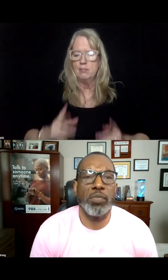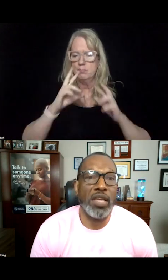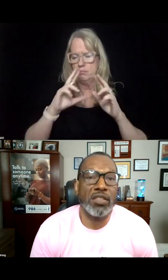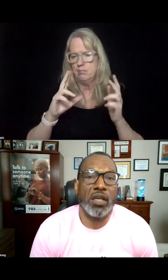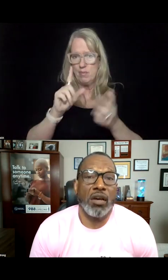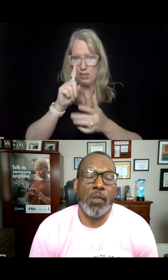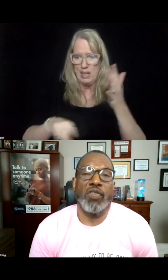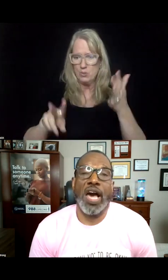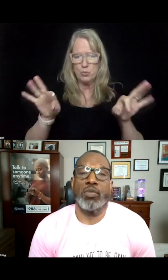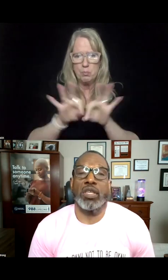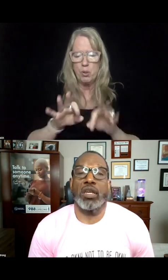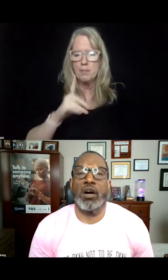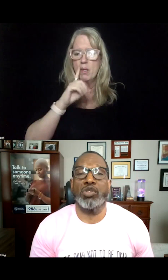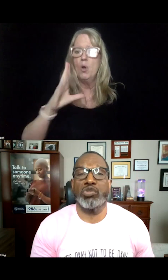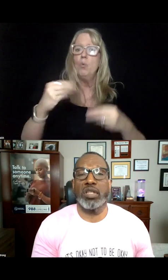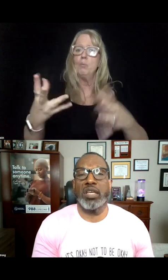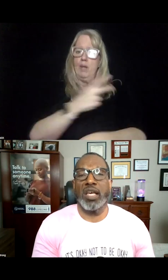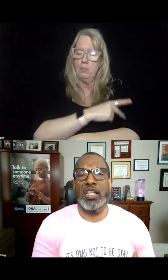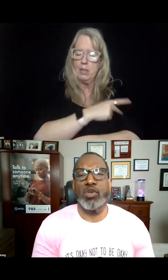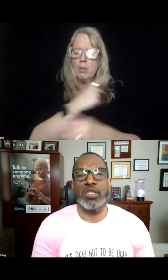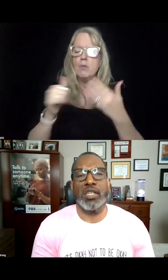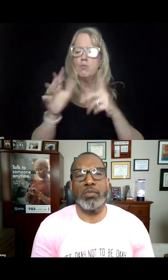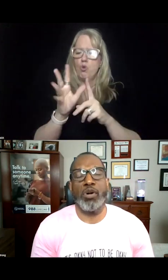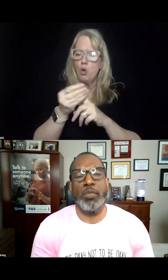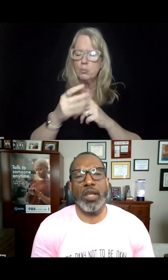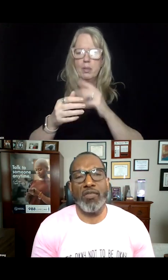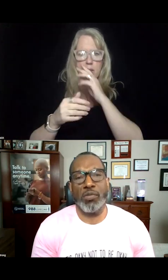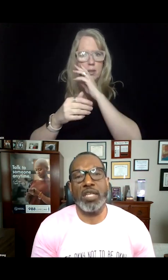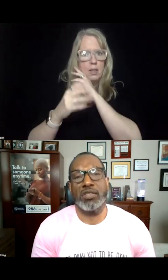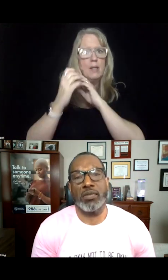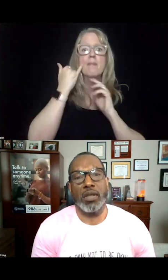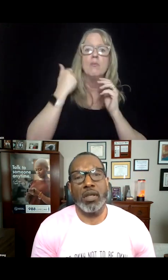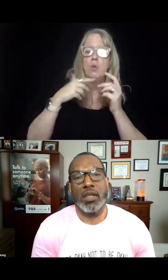WHEN PATIENTS ARE PROVIDED WITH CULTURALLY CORRECT INFORMATION,